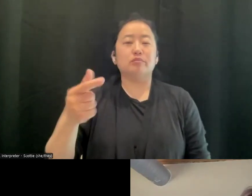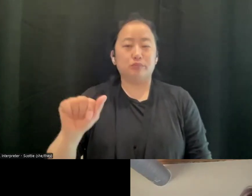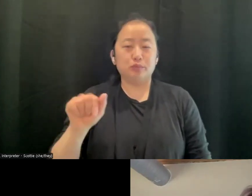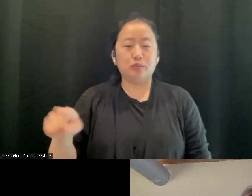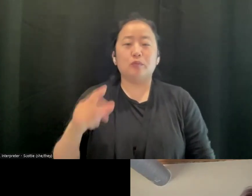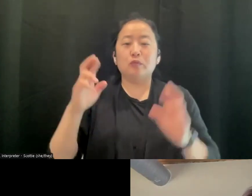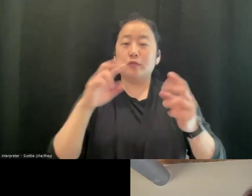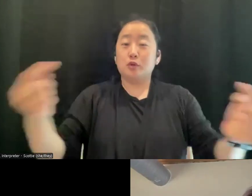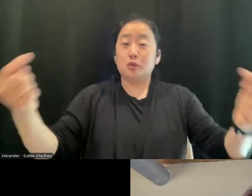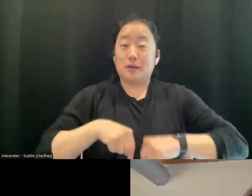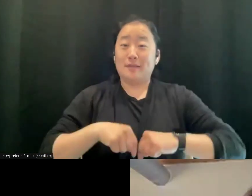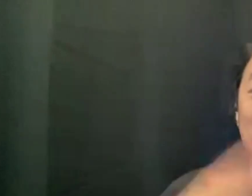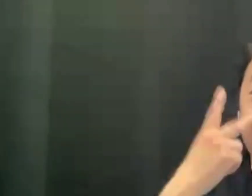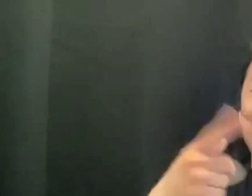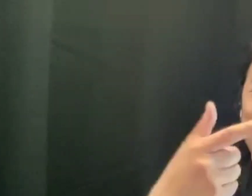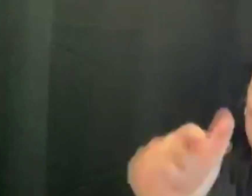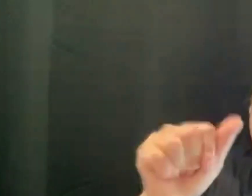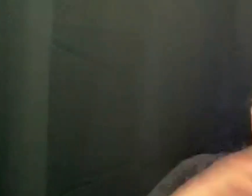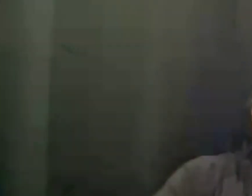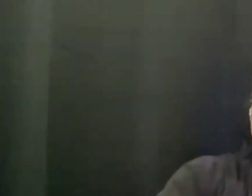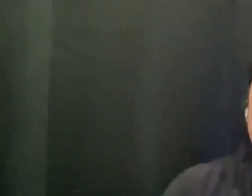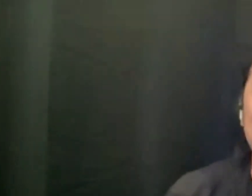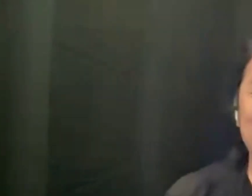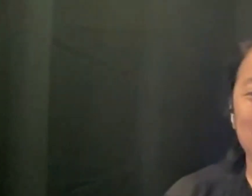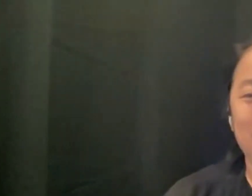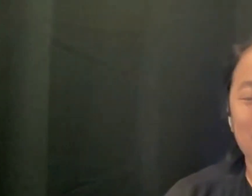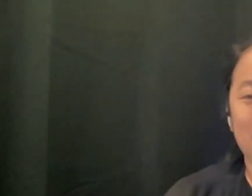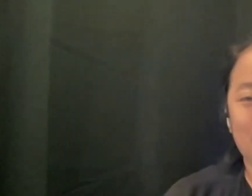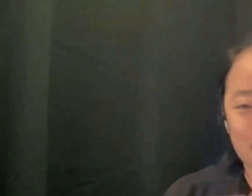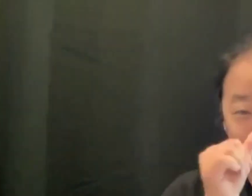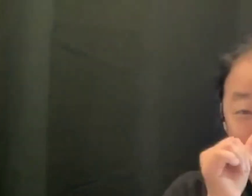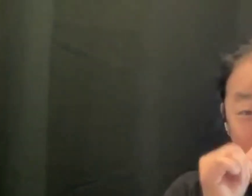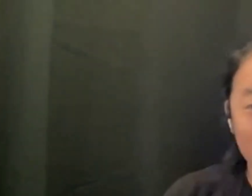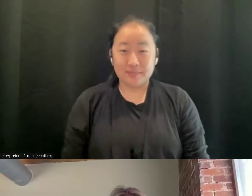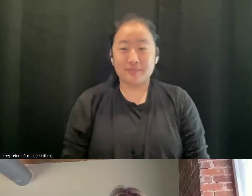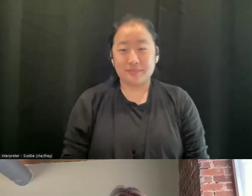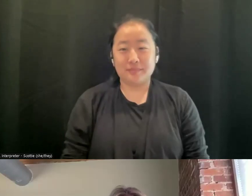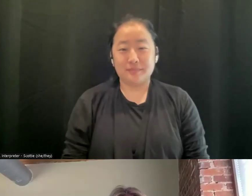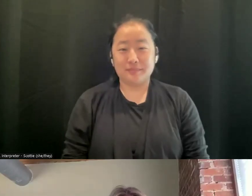after our webinar. >> Melinda: Bora?